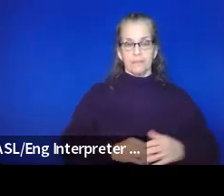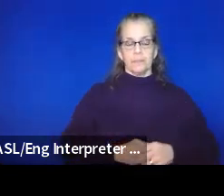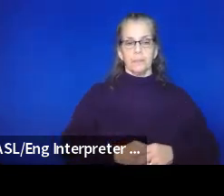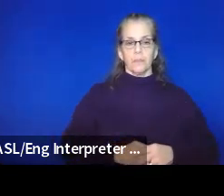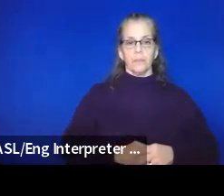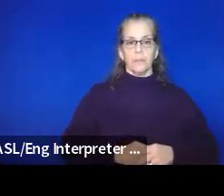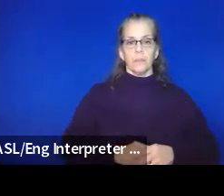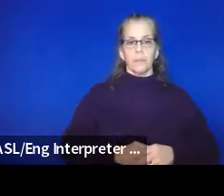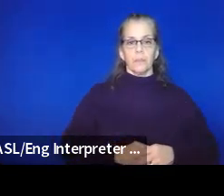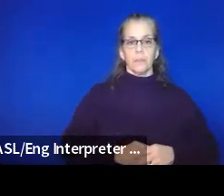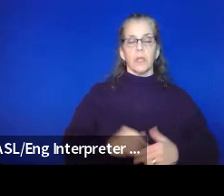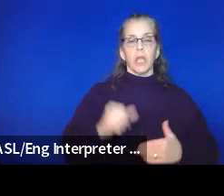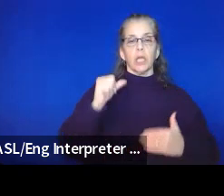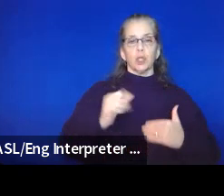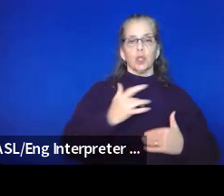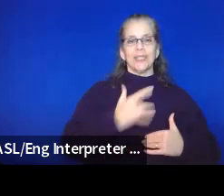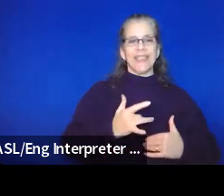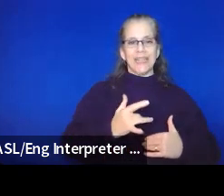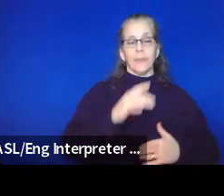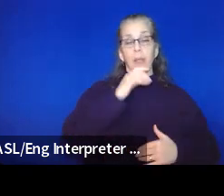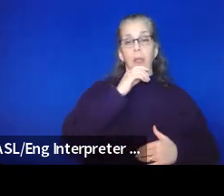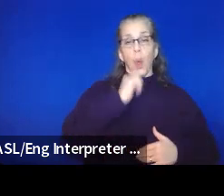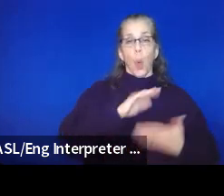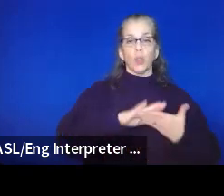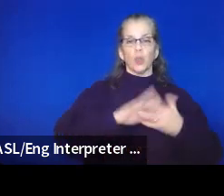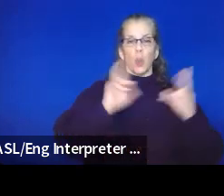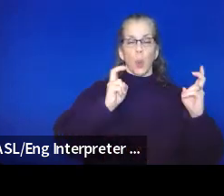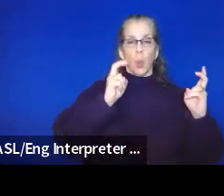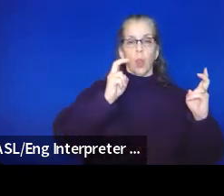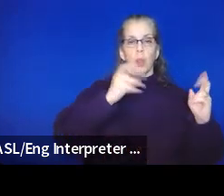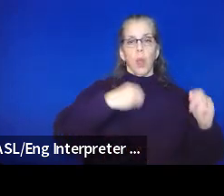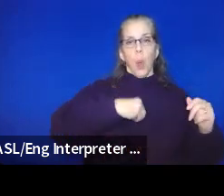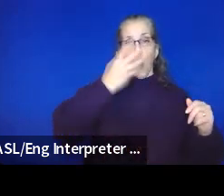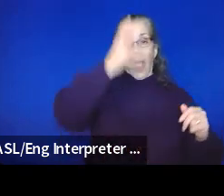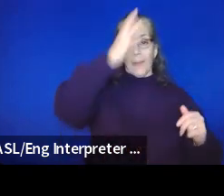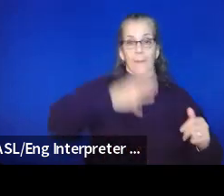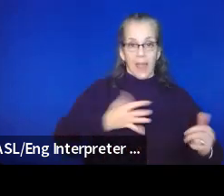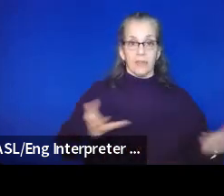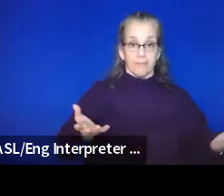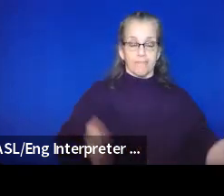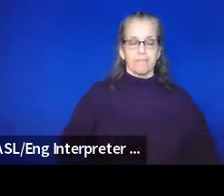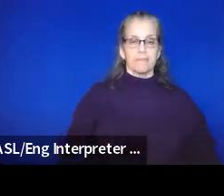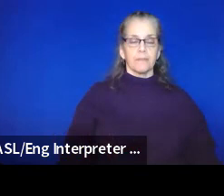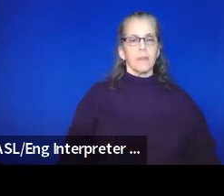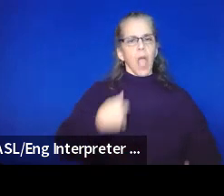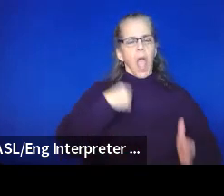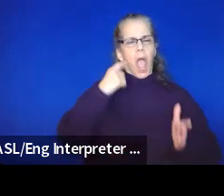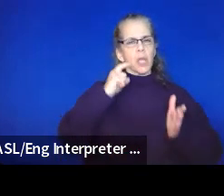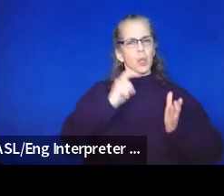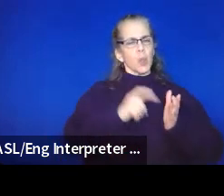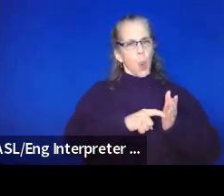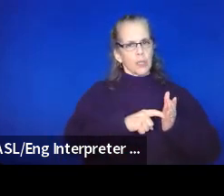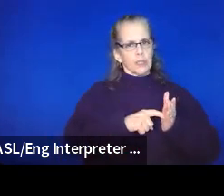surgeons are often old school, male, and white, and I noticed that as a younger person, I